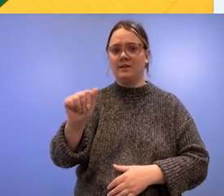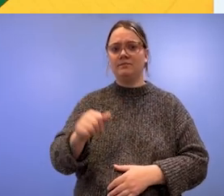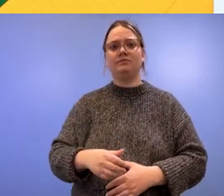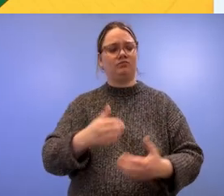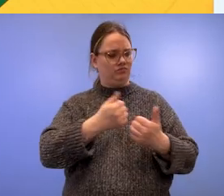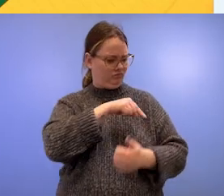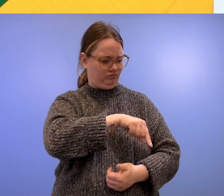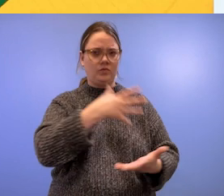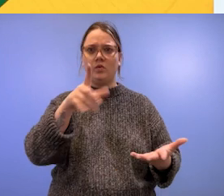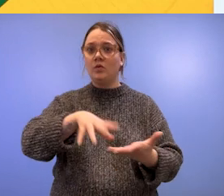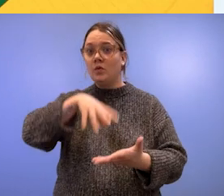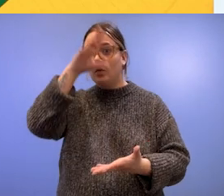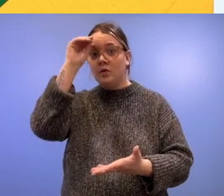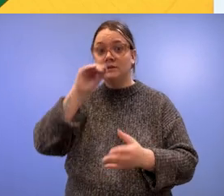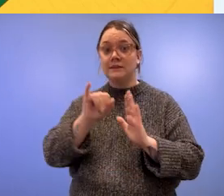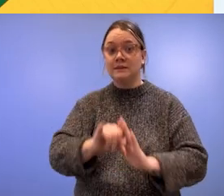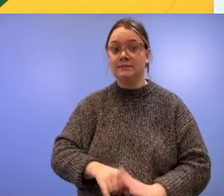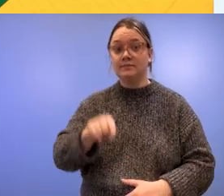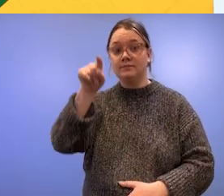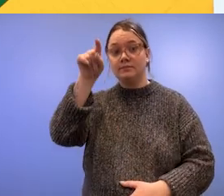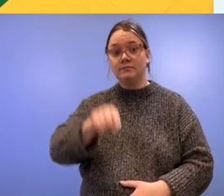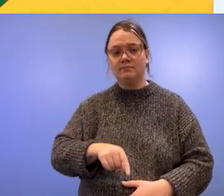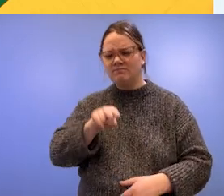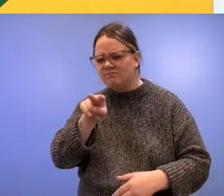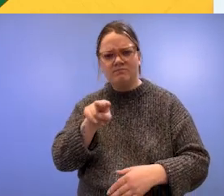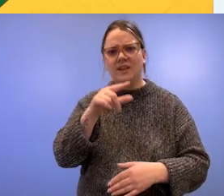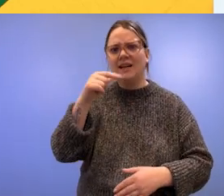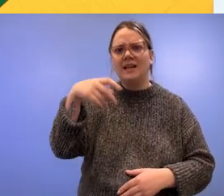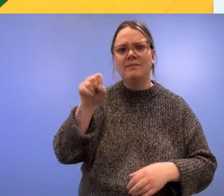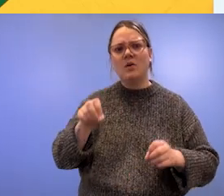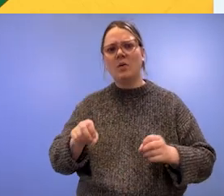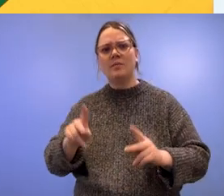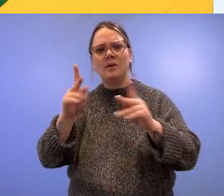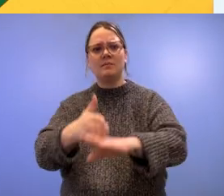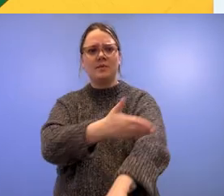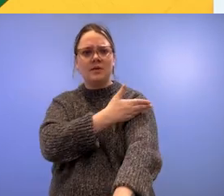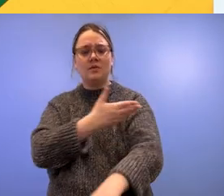gaps and opportunities to improve. What parts are making sense to you? And how do you